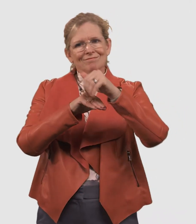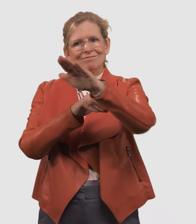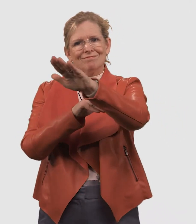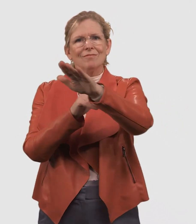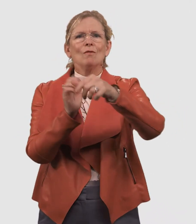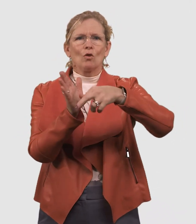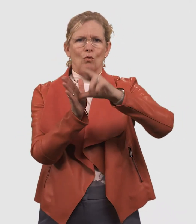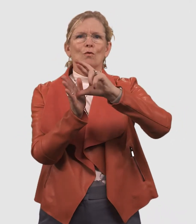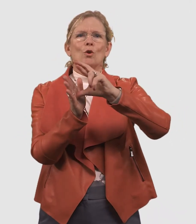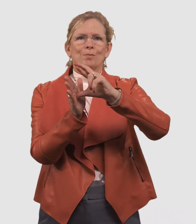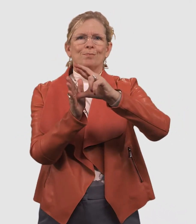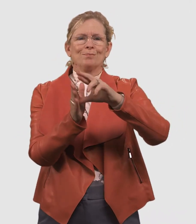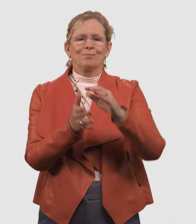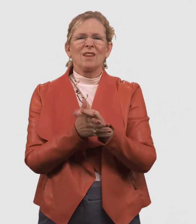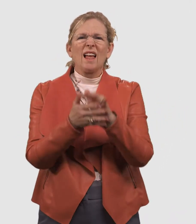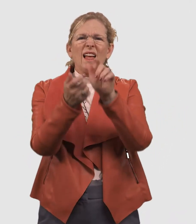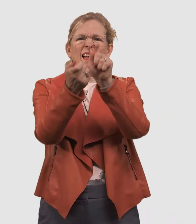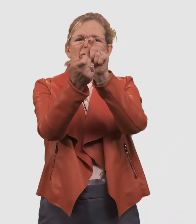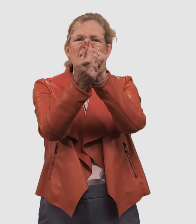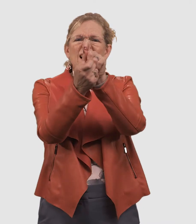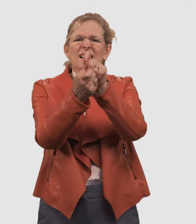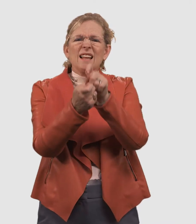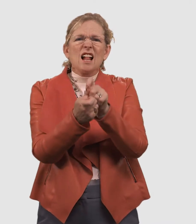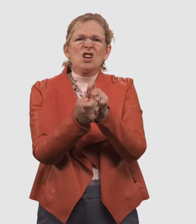must be re-submitted for review.